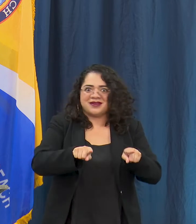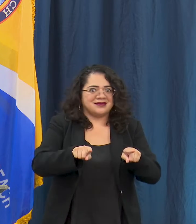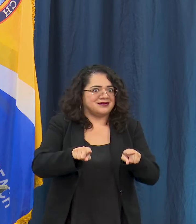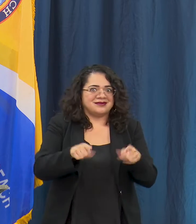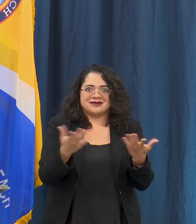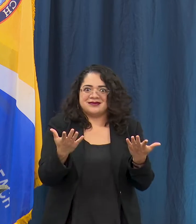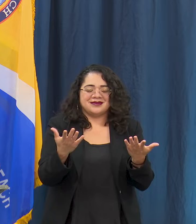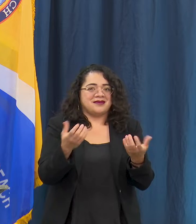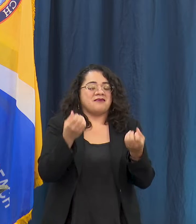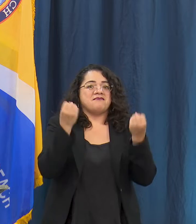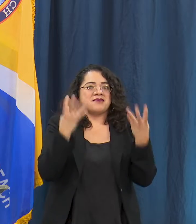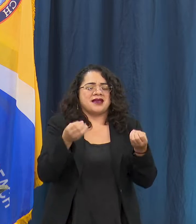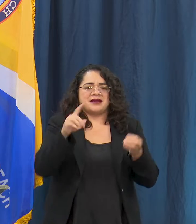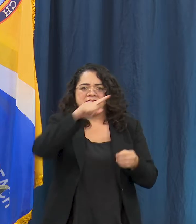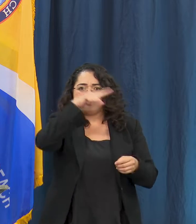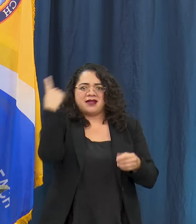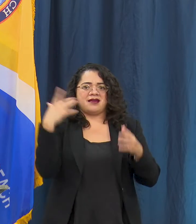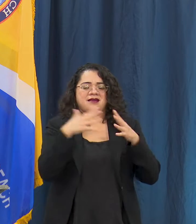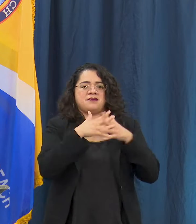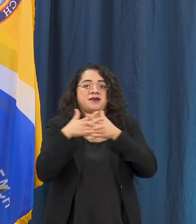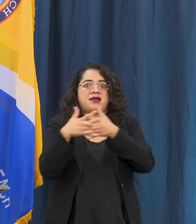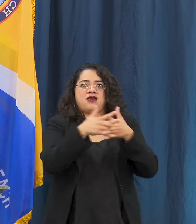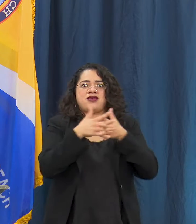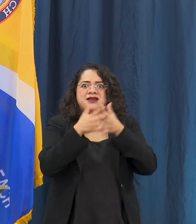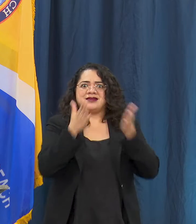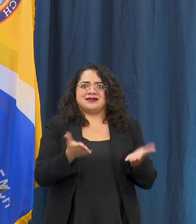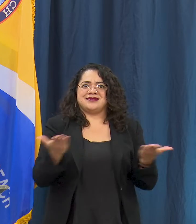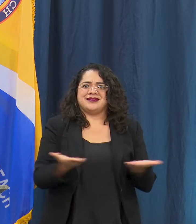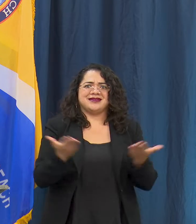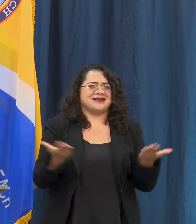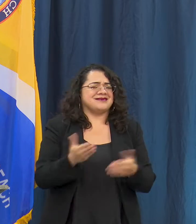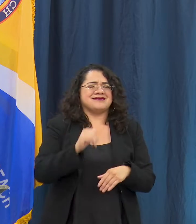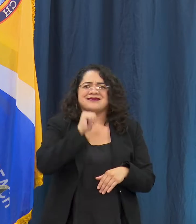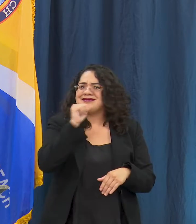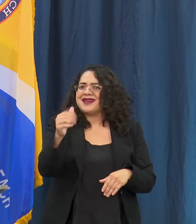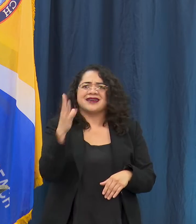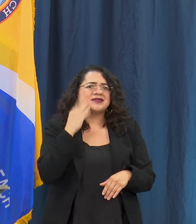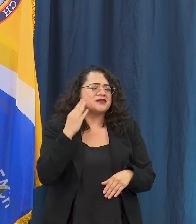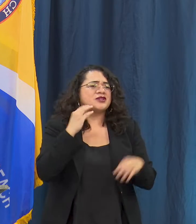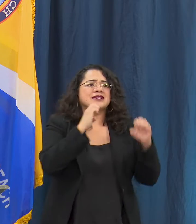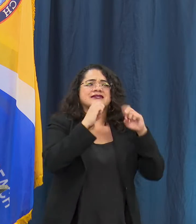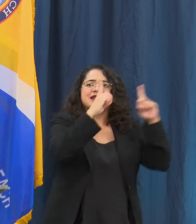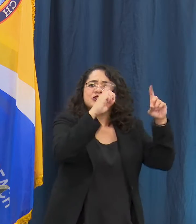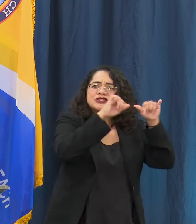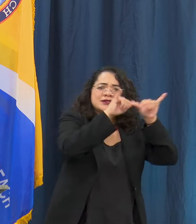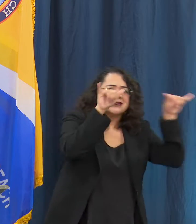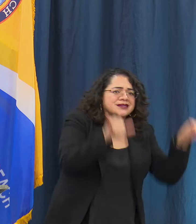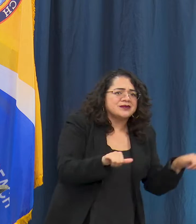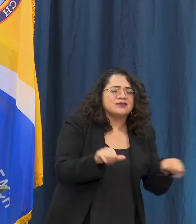equal treatment. Not in our education system, not in the work force, not in government